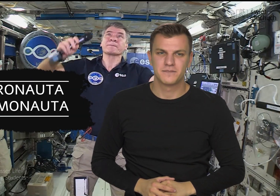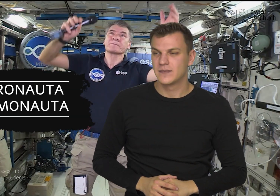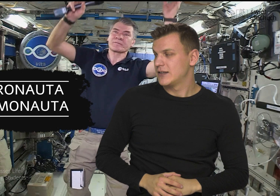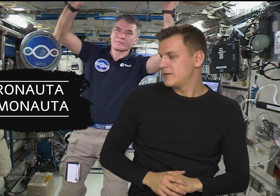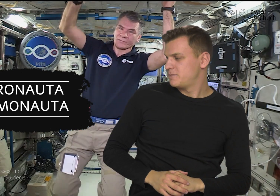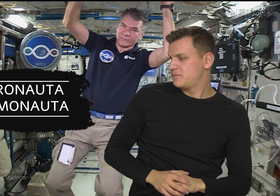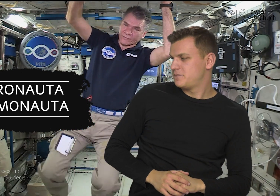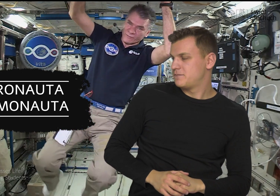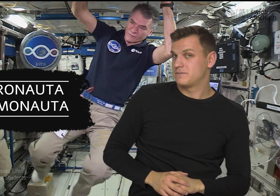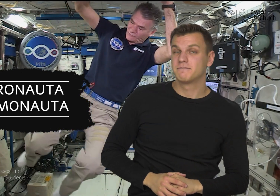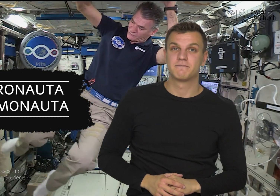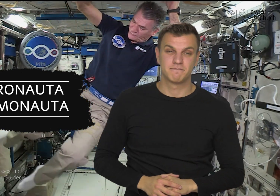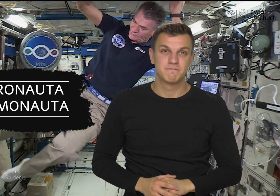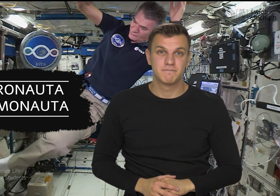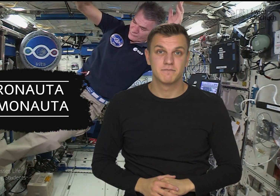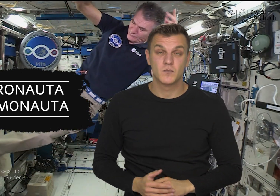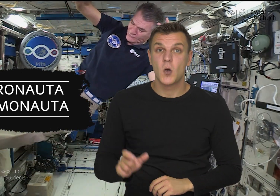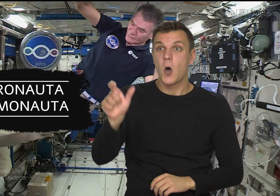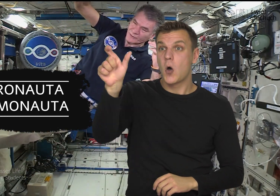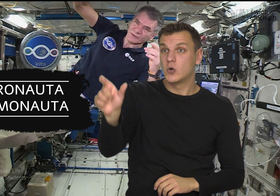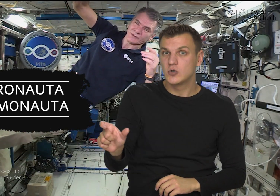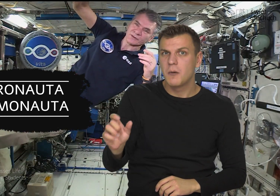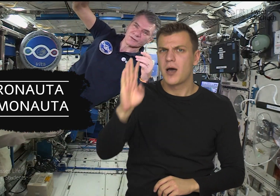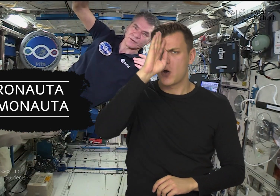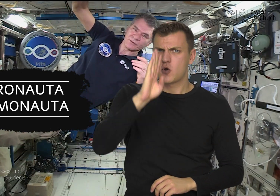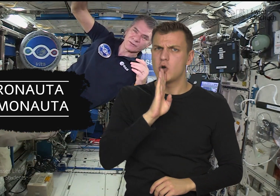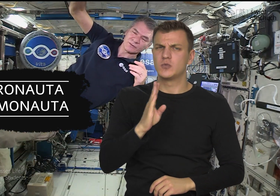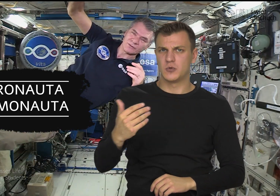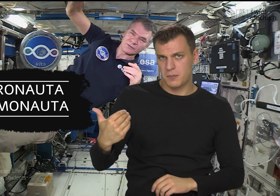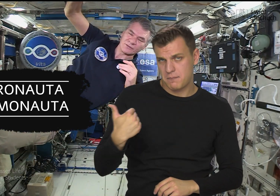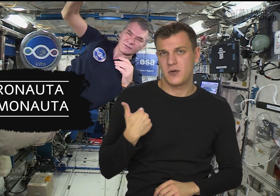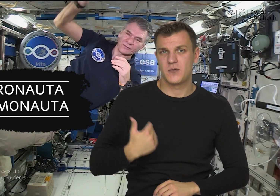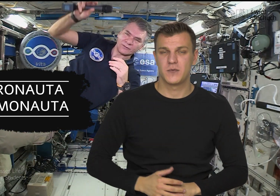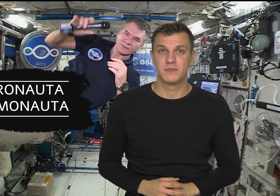COSMONAUT, ASTRONAUT. PERSON COSMOS WAS.